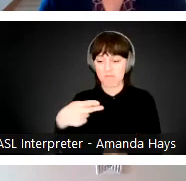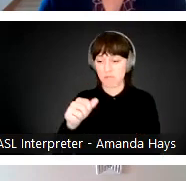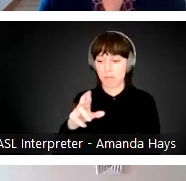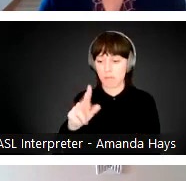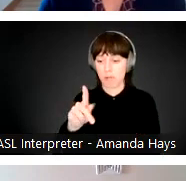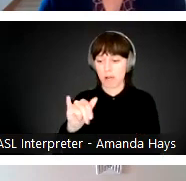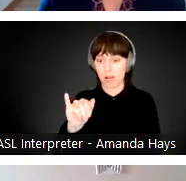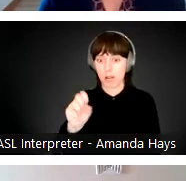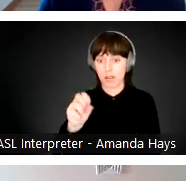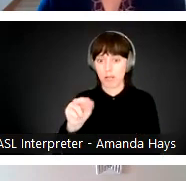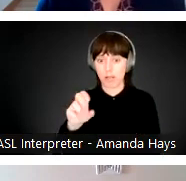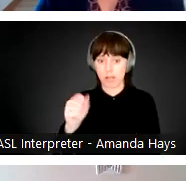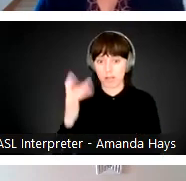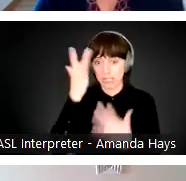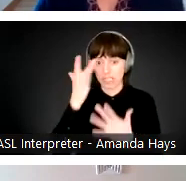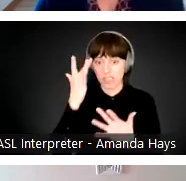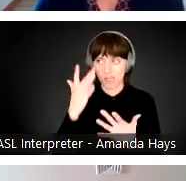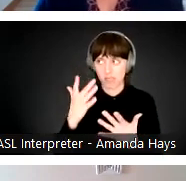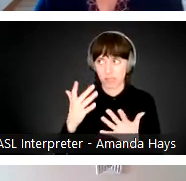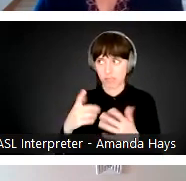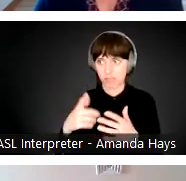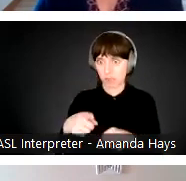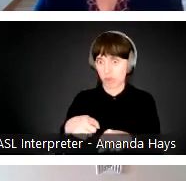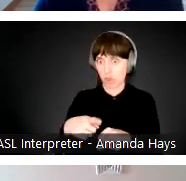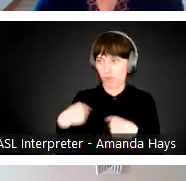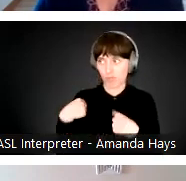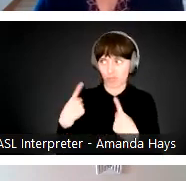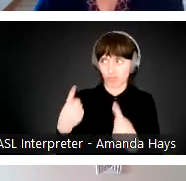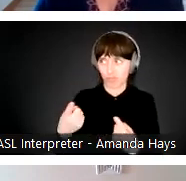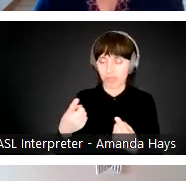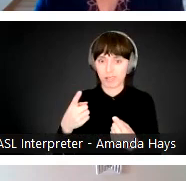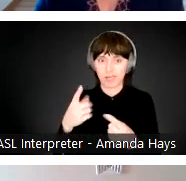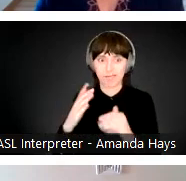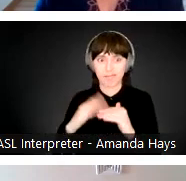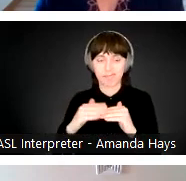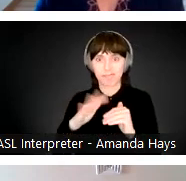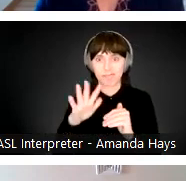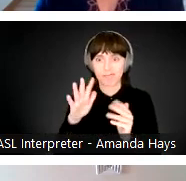been diagnosed in at least 500,000